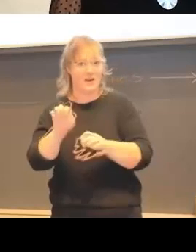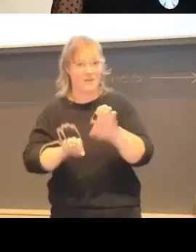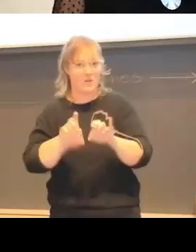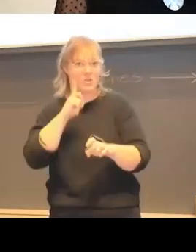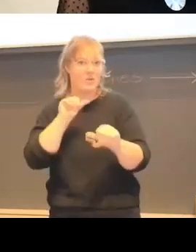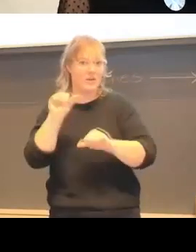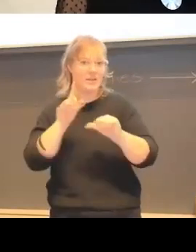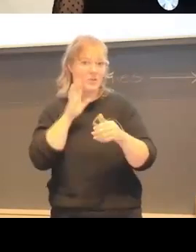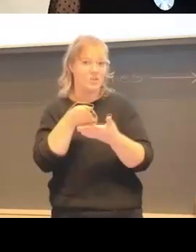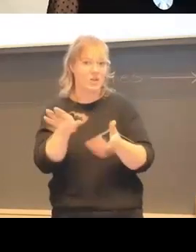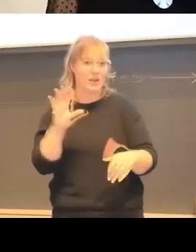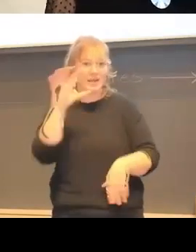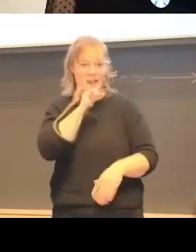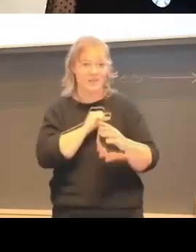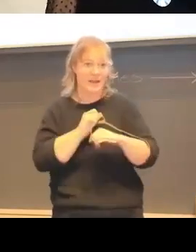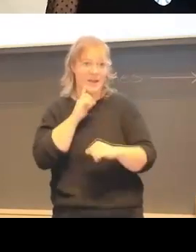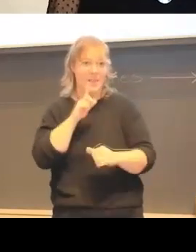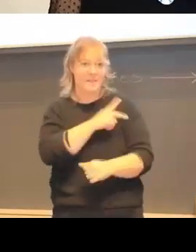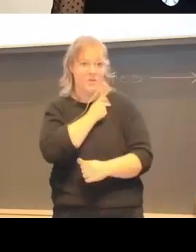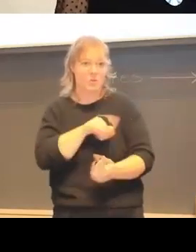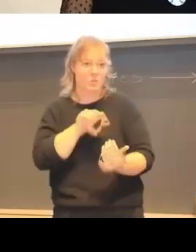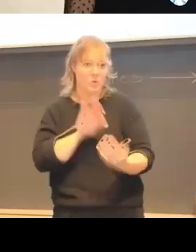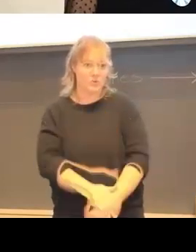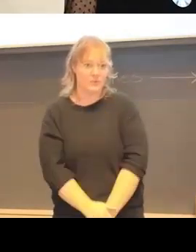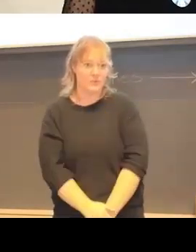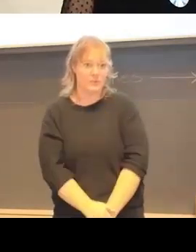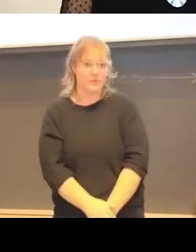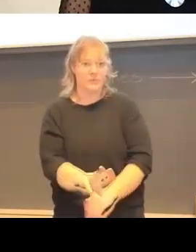generalized estimating equations approach the model of observation sessions looked at the